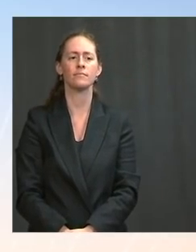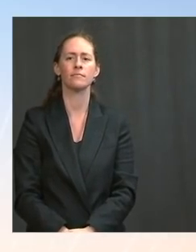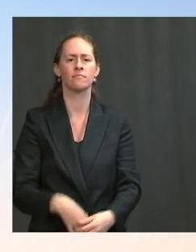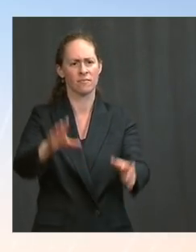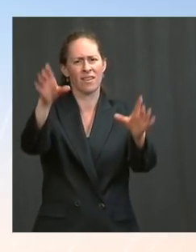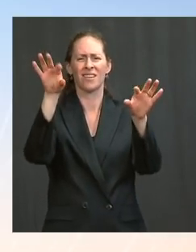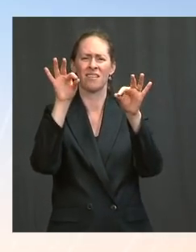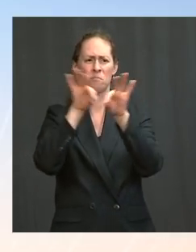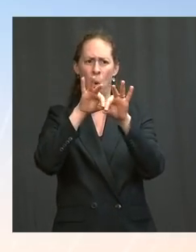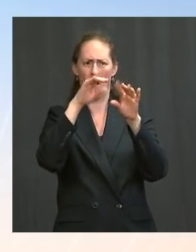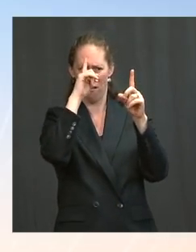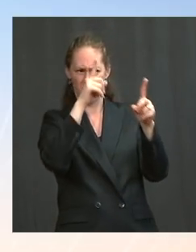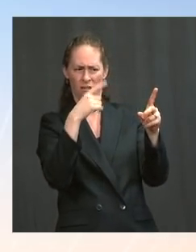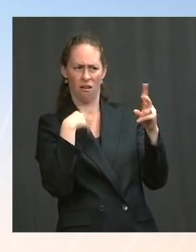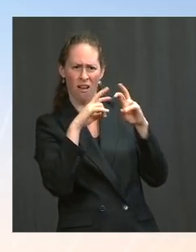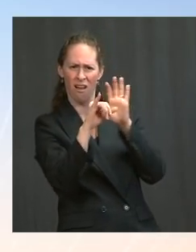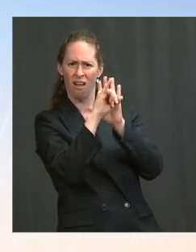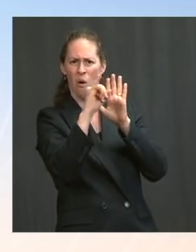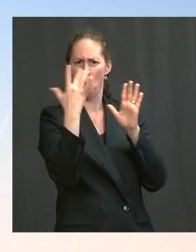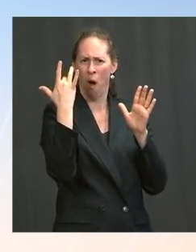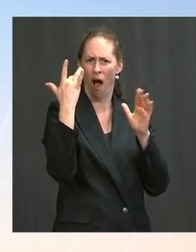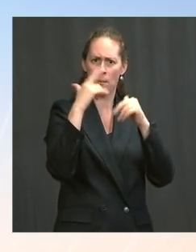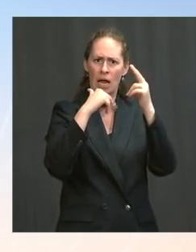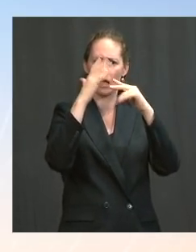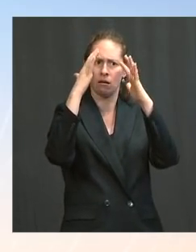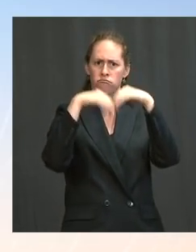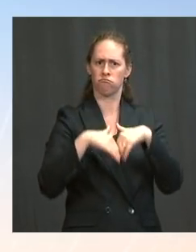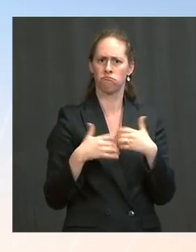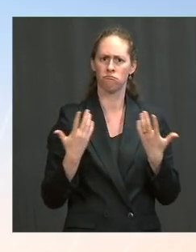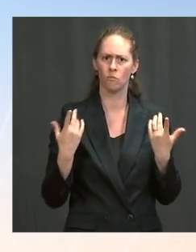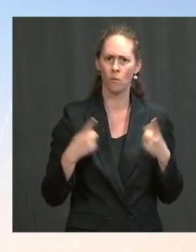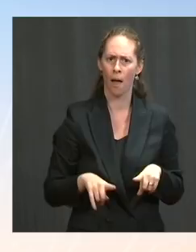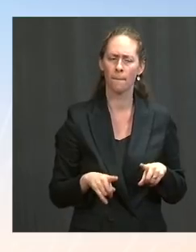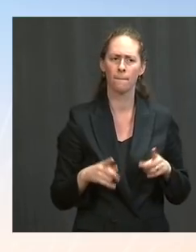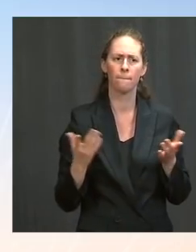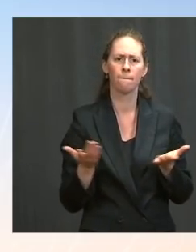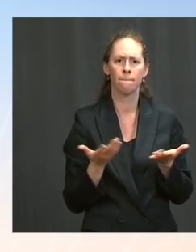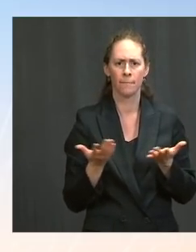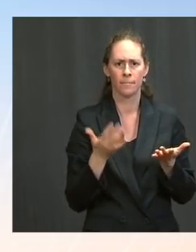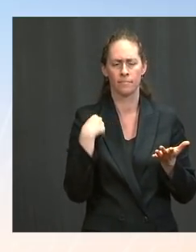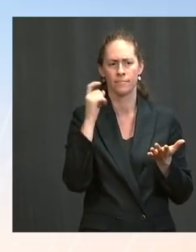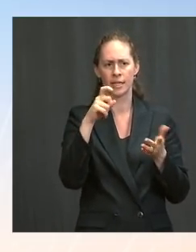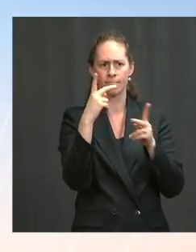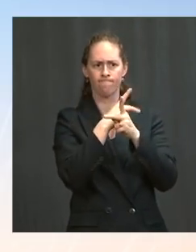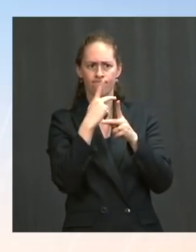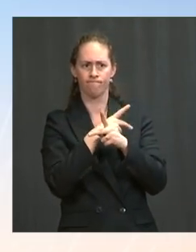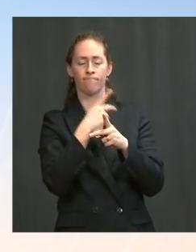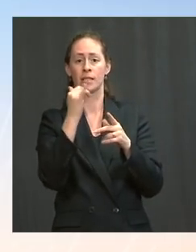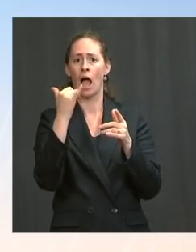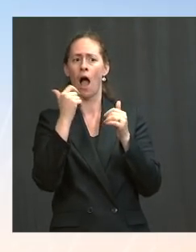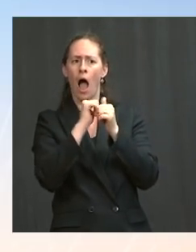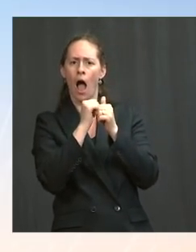and, of course, have it be an instructive -- instructive guide on how to prevent it from happening in the future.